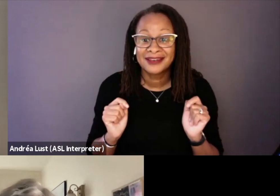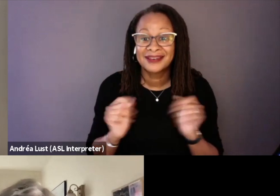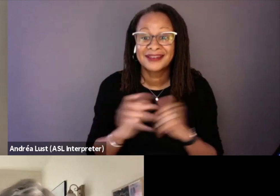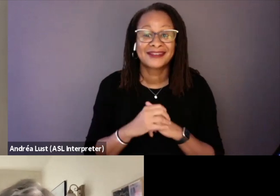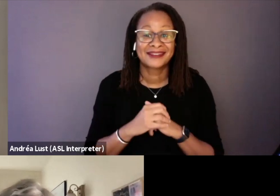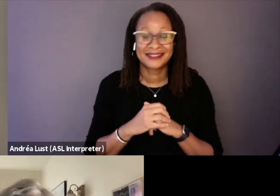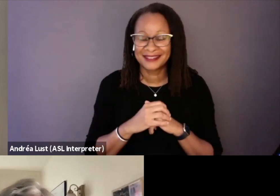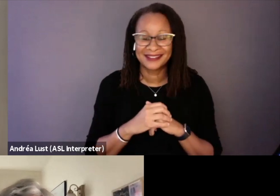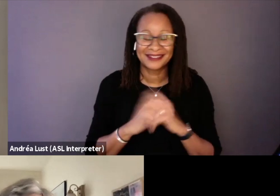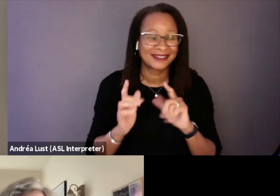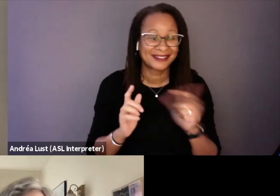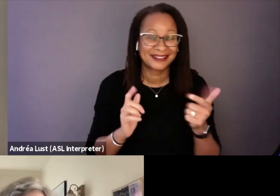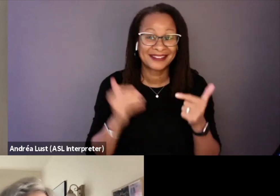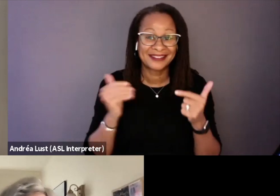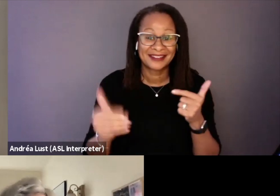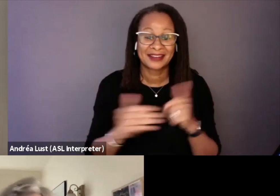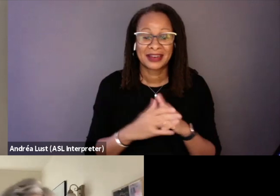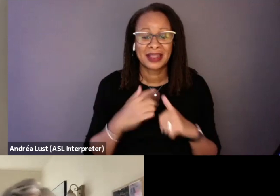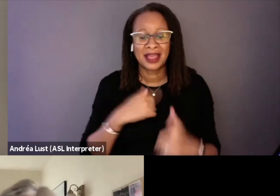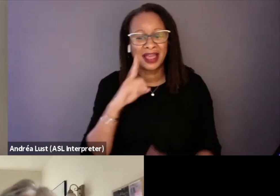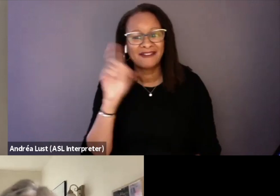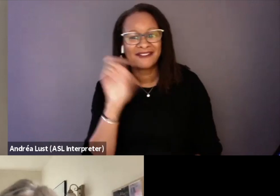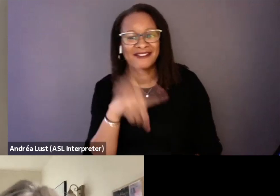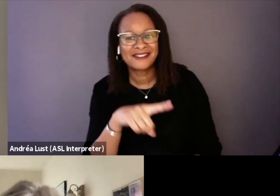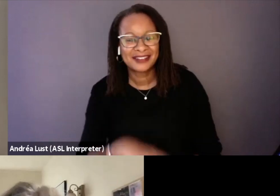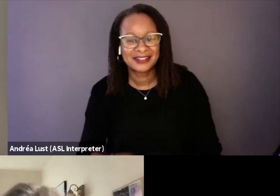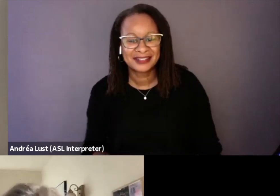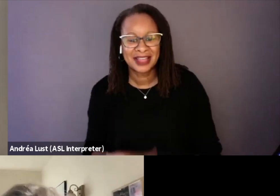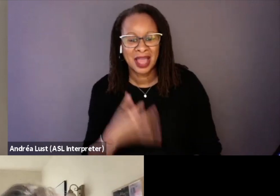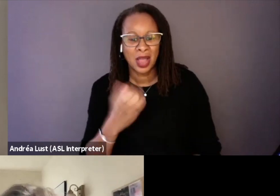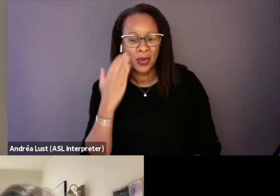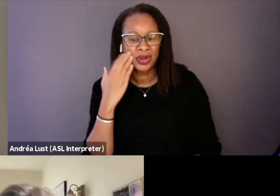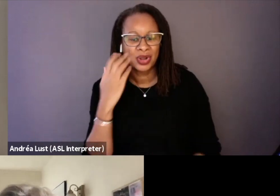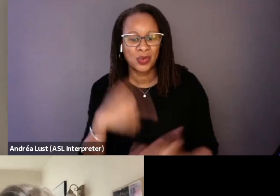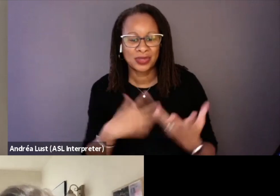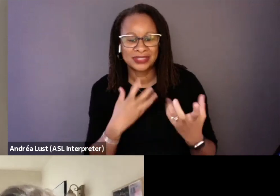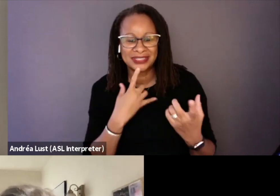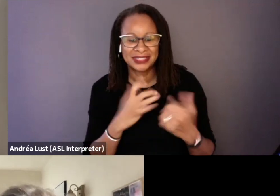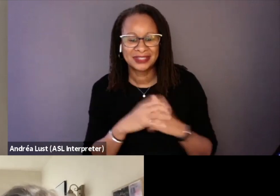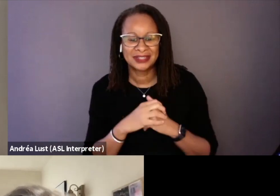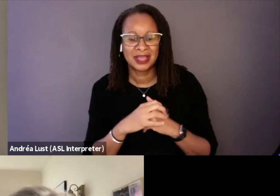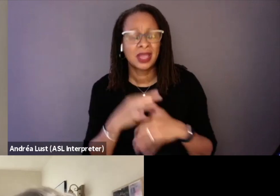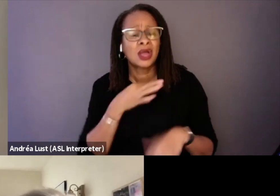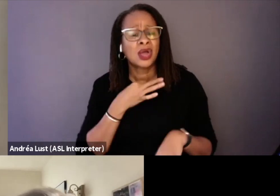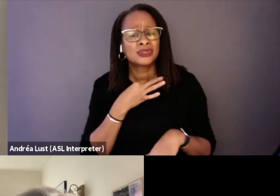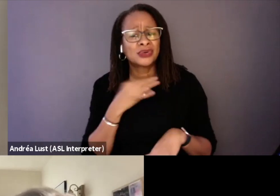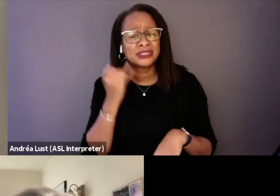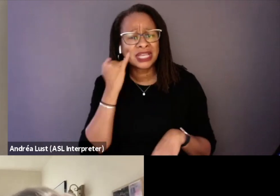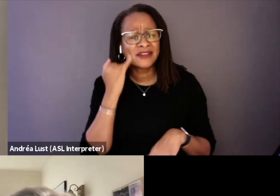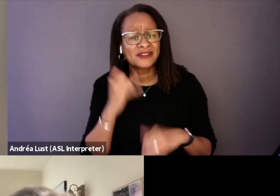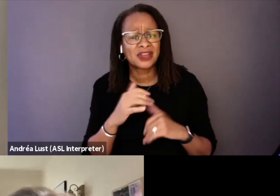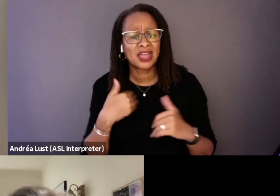go ahead. I was just gonna... I wanna know what you wanted say. I was curious to know if there was another filmmaker.